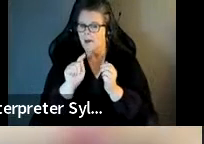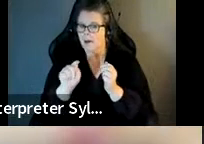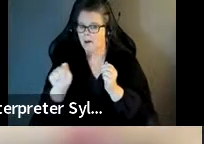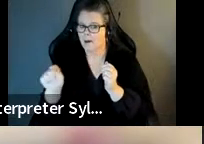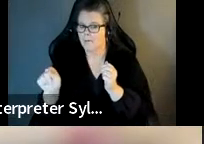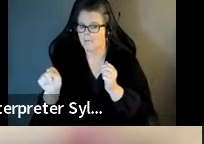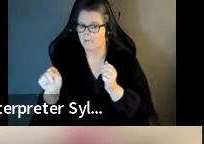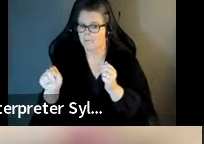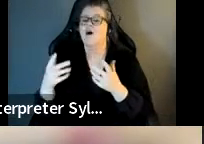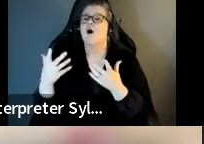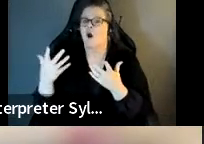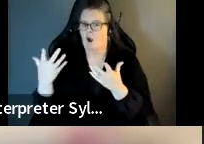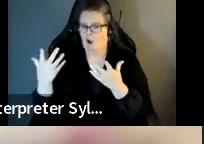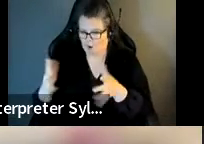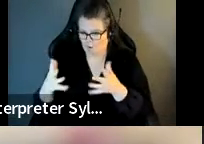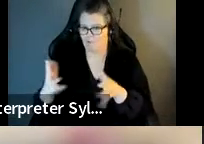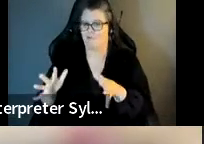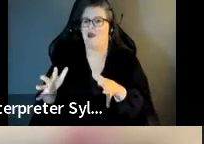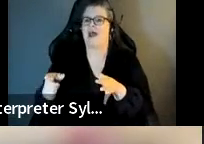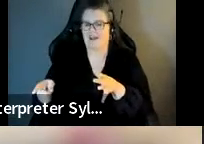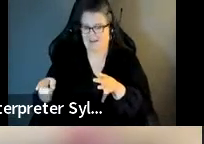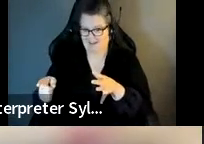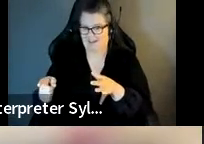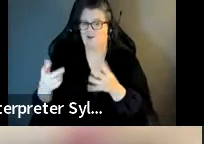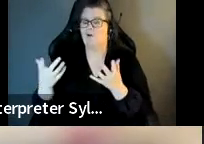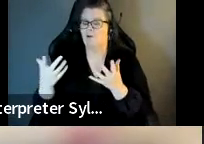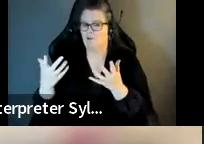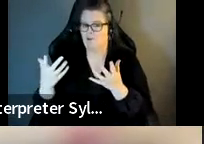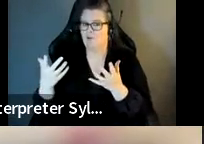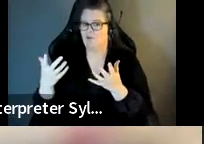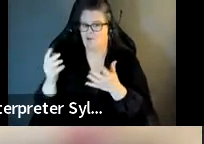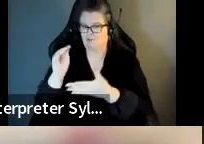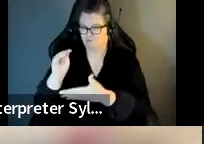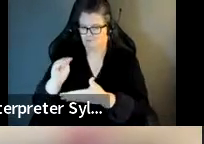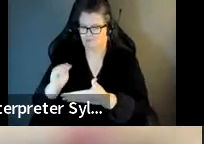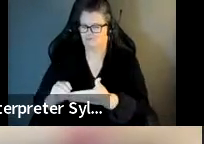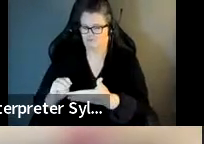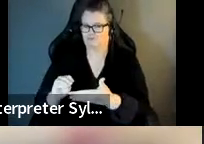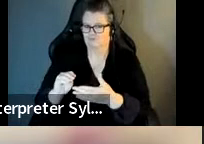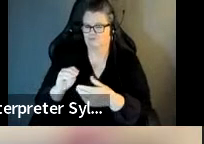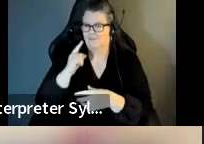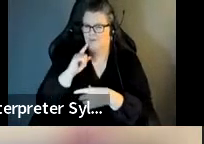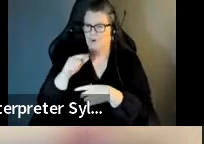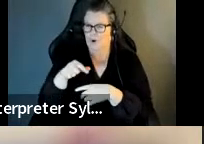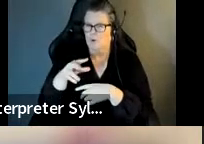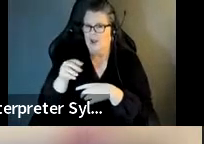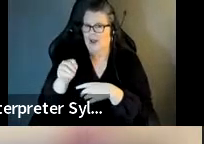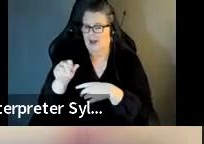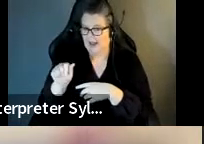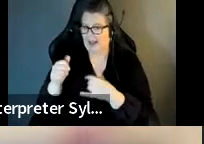already to speak, and we'll start with them.